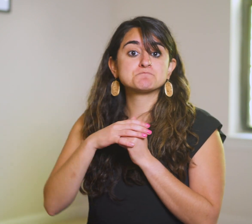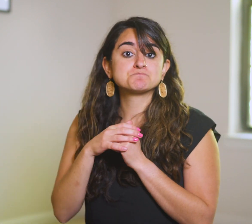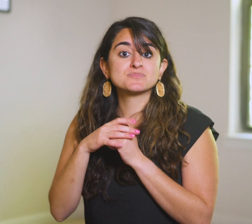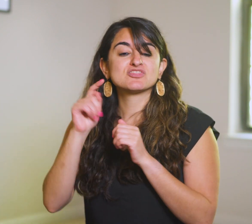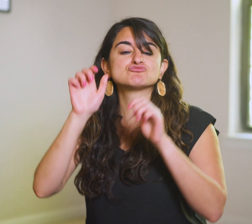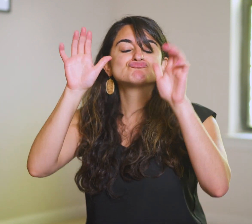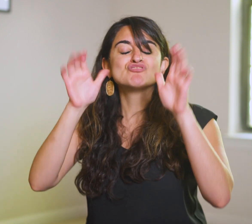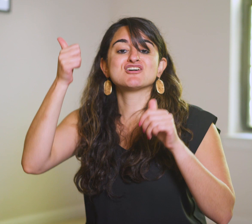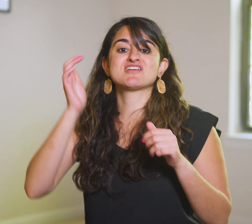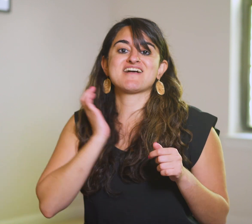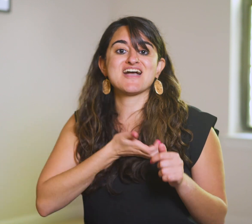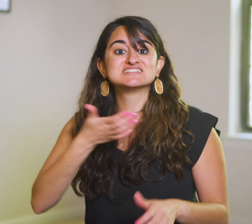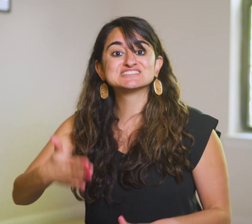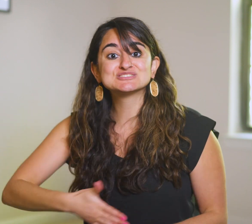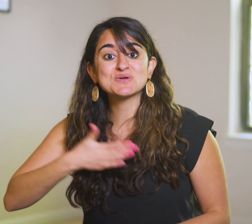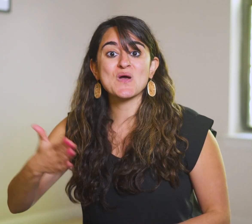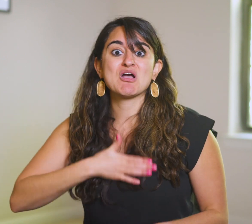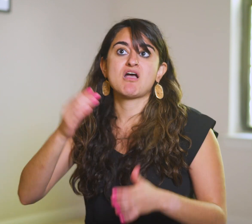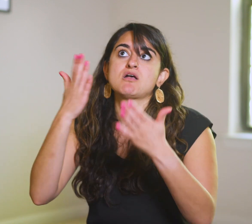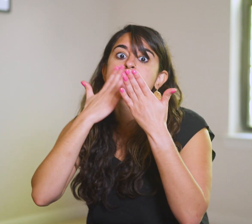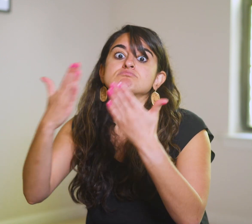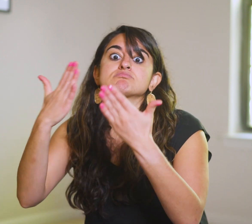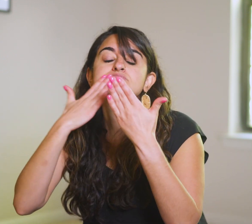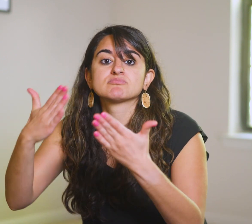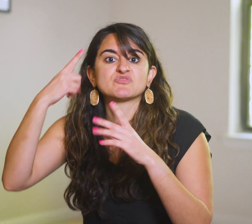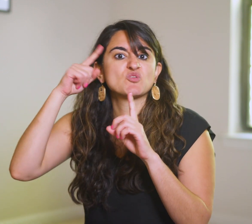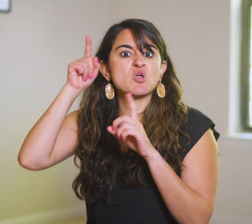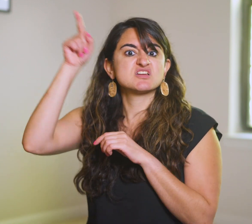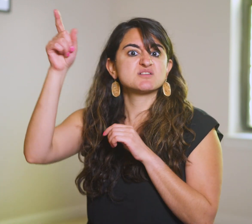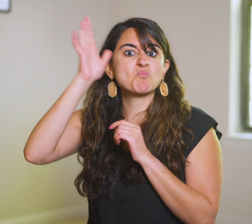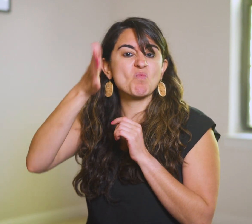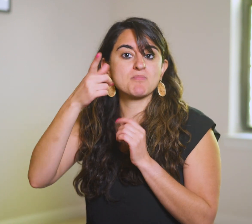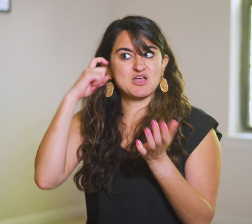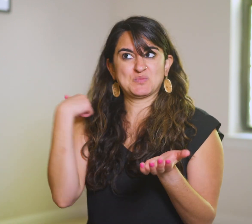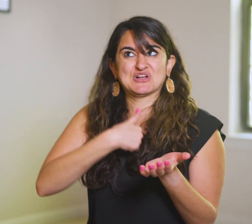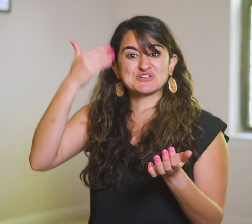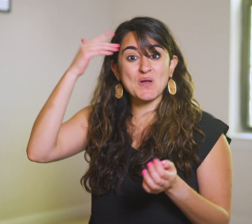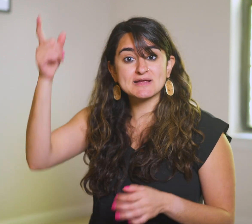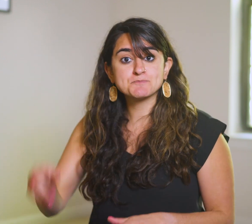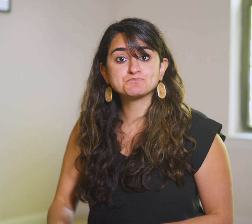the greater our joy and gratitude will be in knowing Him.